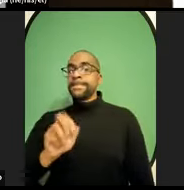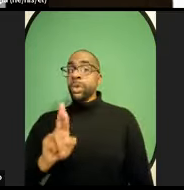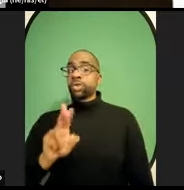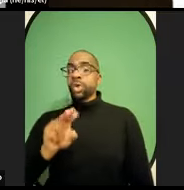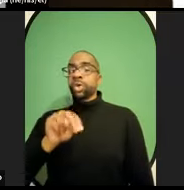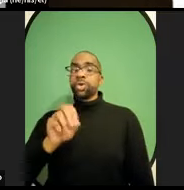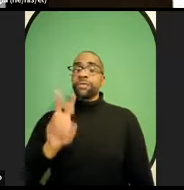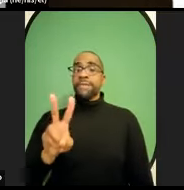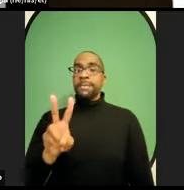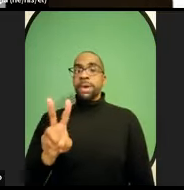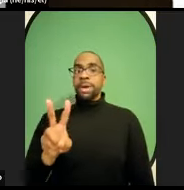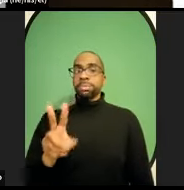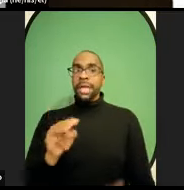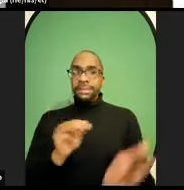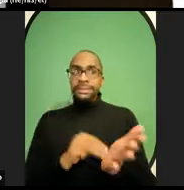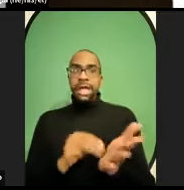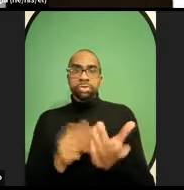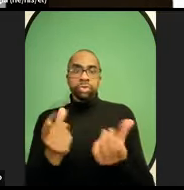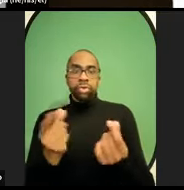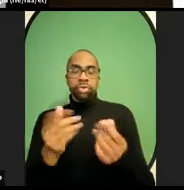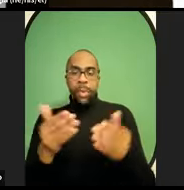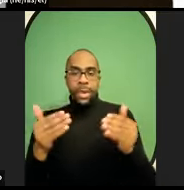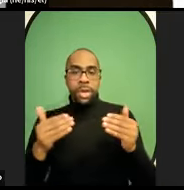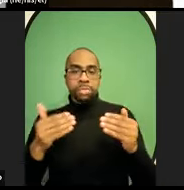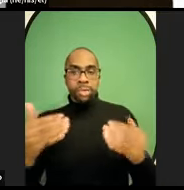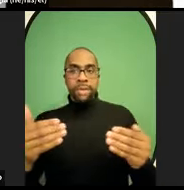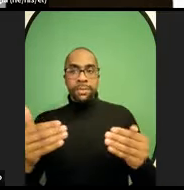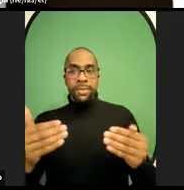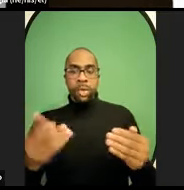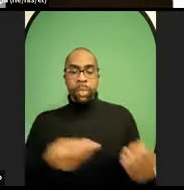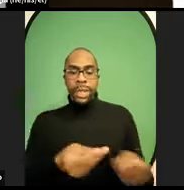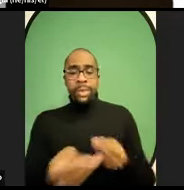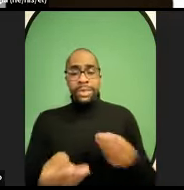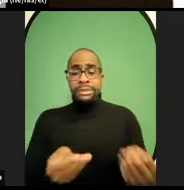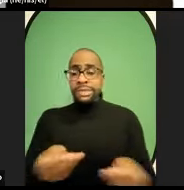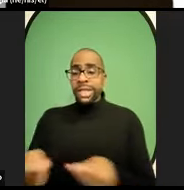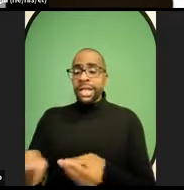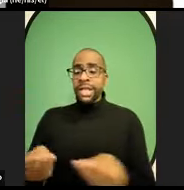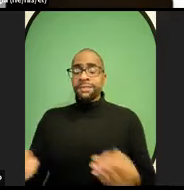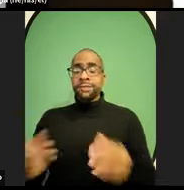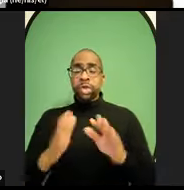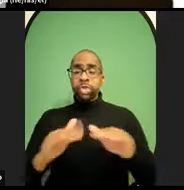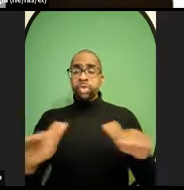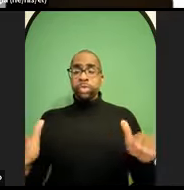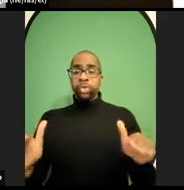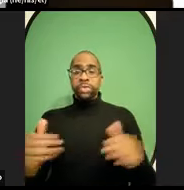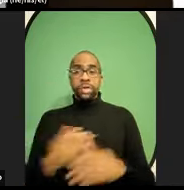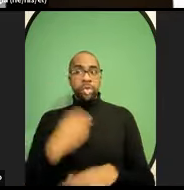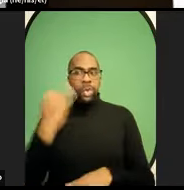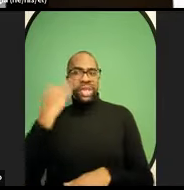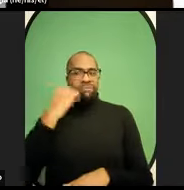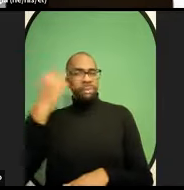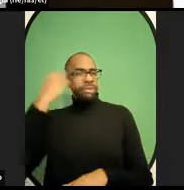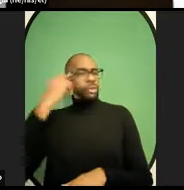sit in November, so. So, you know, we're doing it to ourselves, we're giving it to ourselves, we're giving to our children, we wouldn't do this if we didn't think it was saved